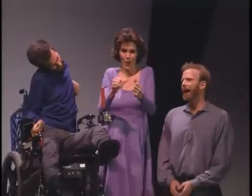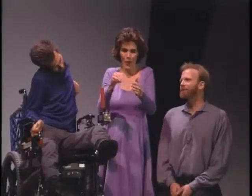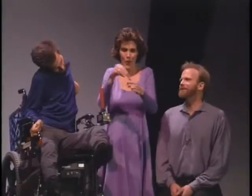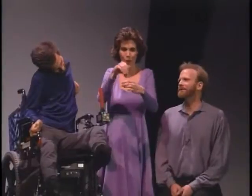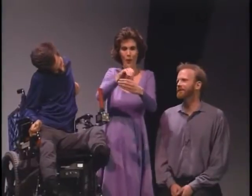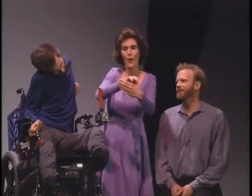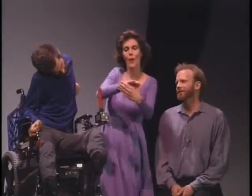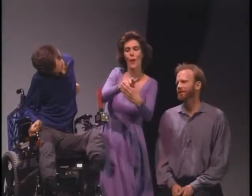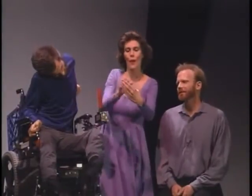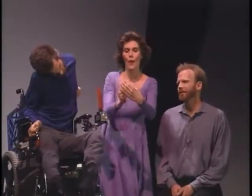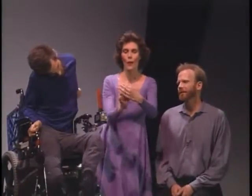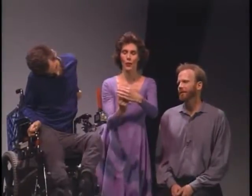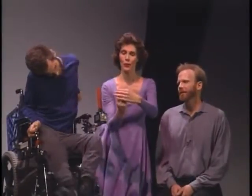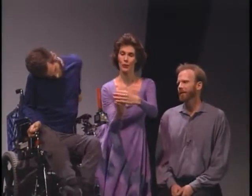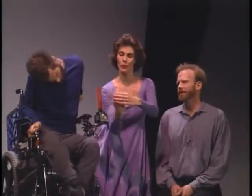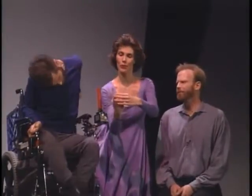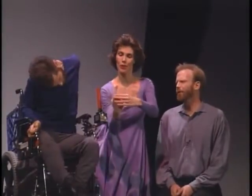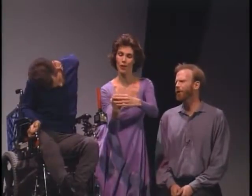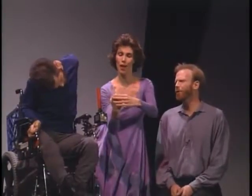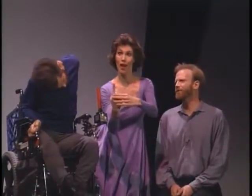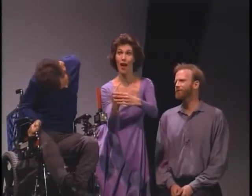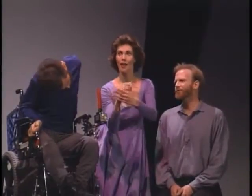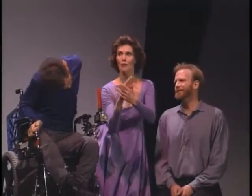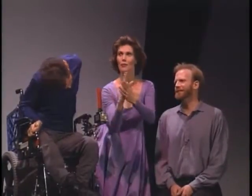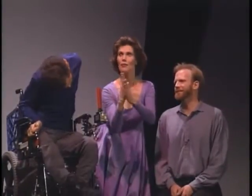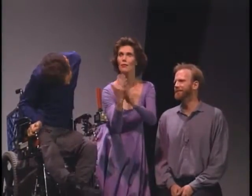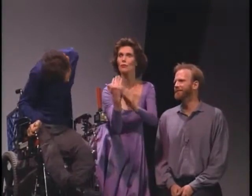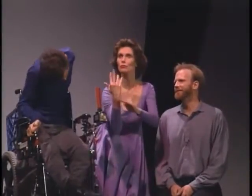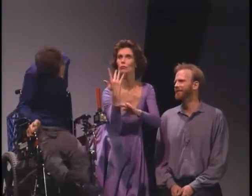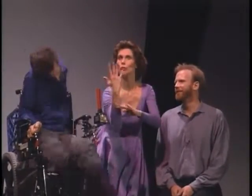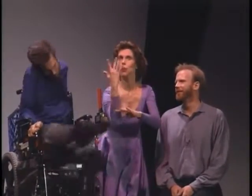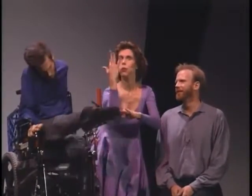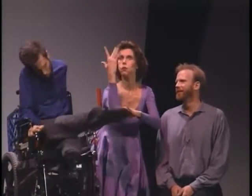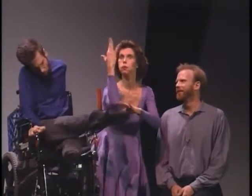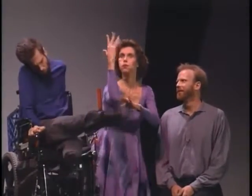and grow into trees